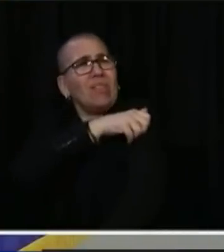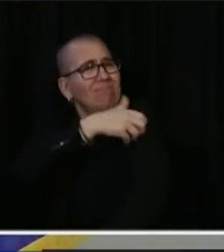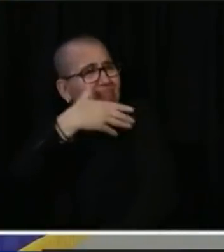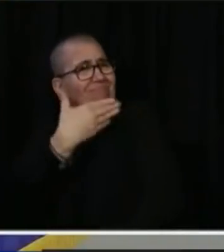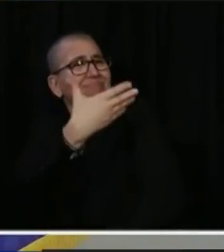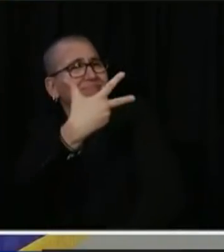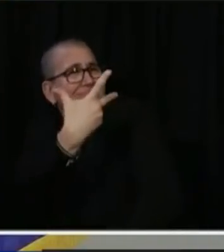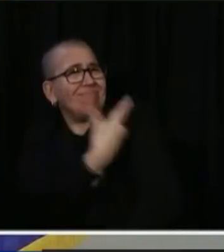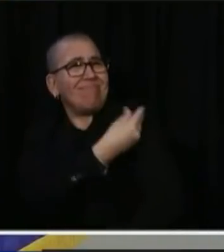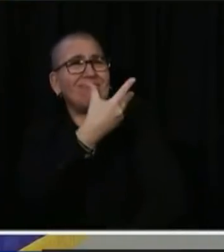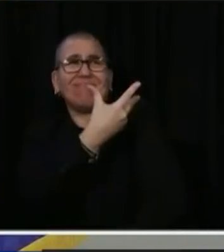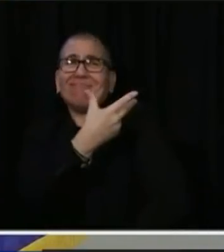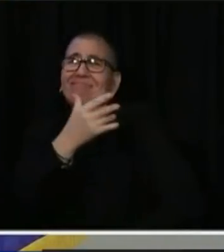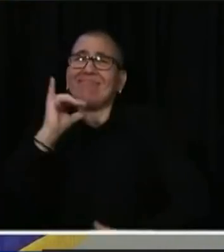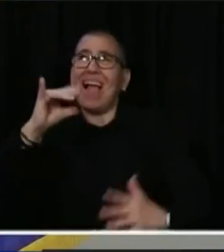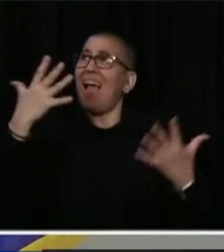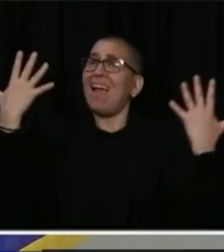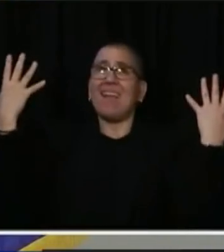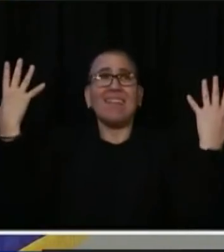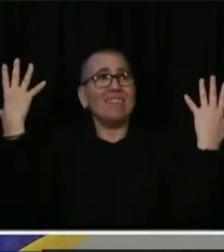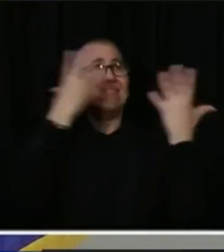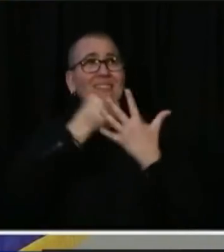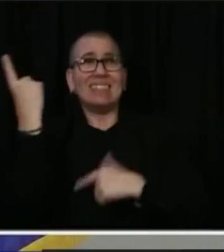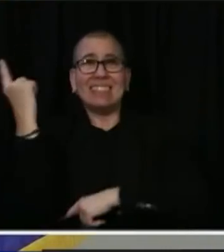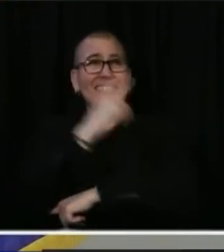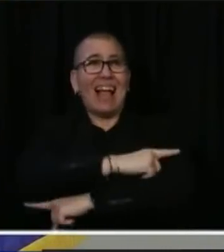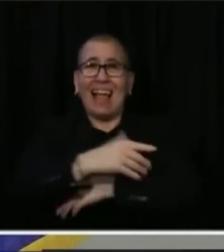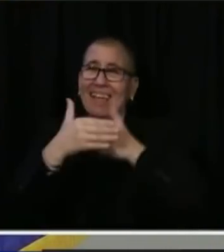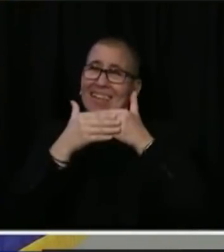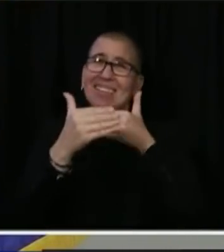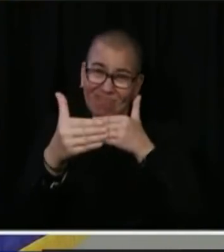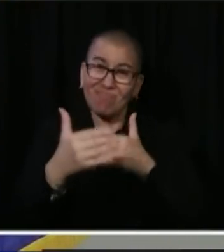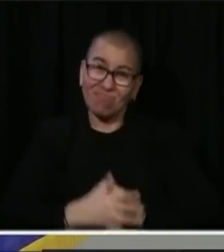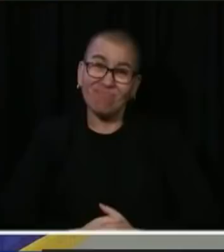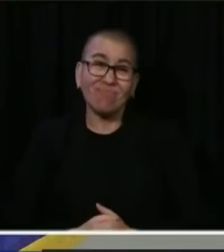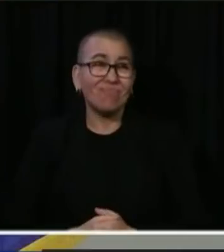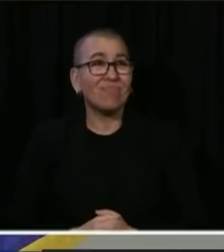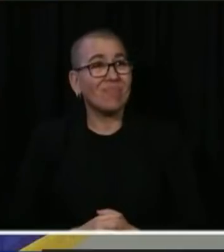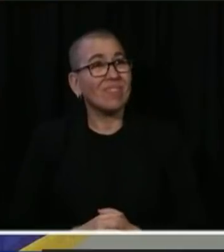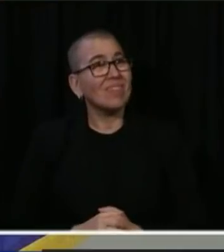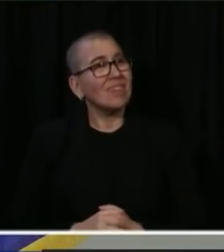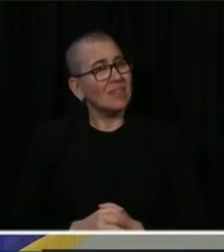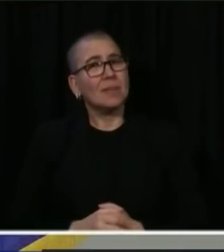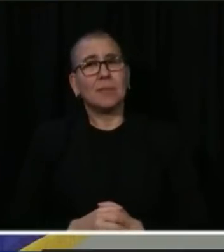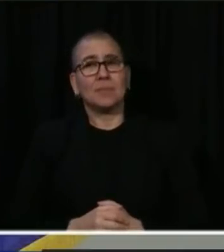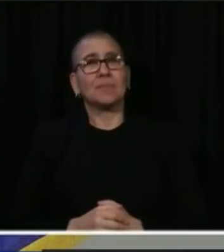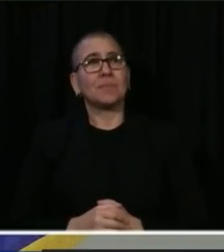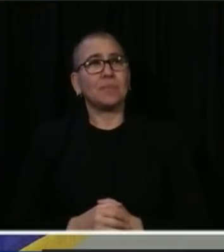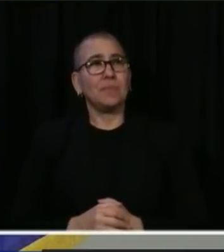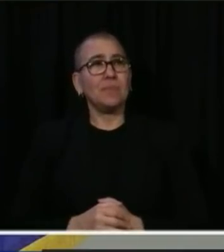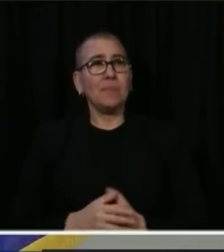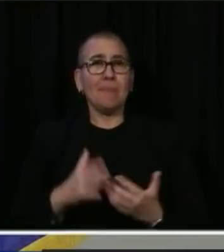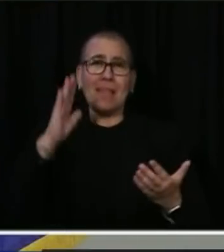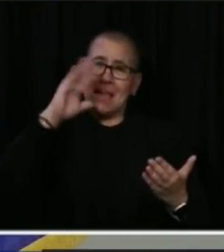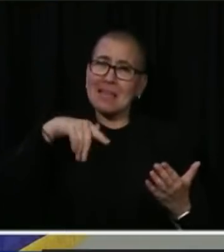WE'VE GOT THE CHANCE TO GET THERE AND EVERY MINNESOTAN